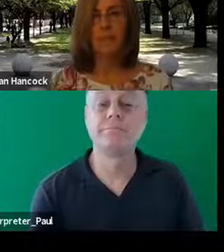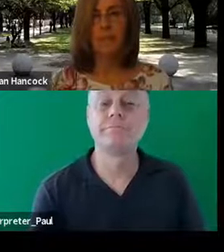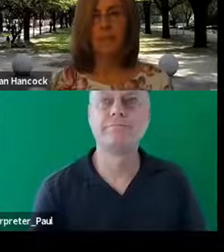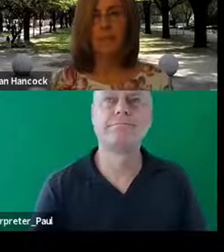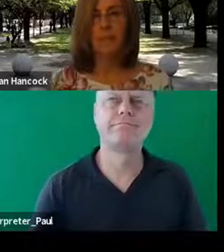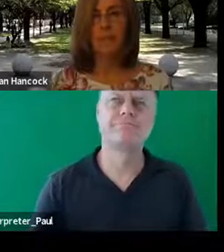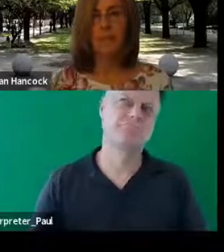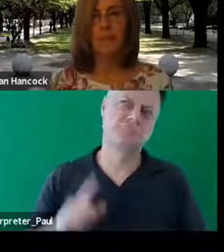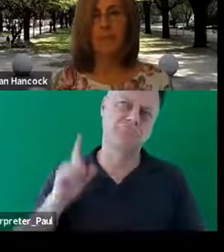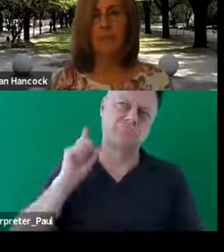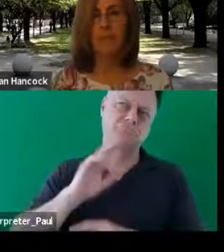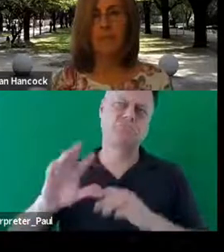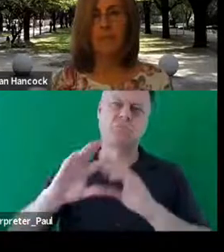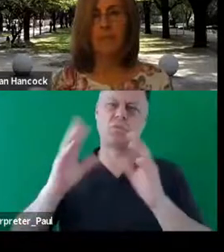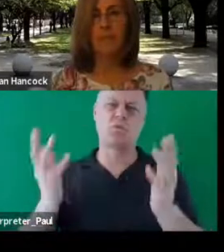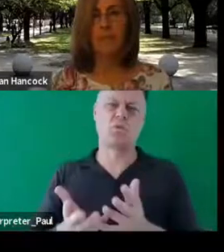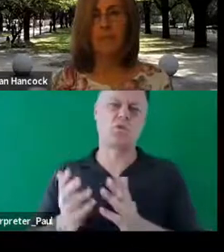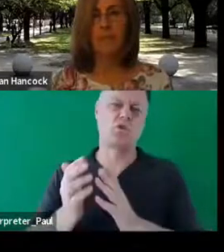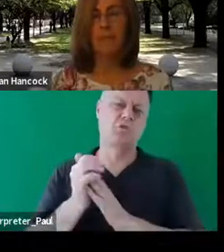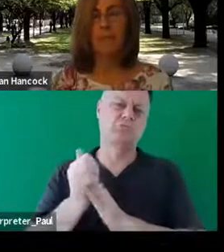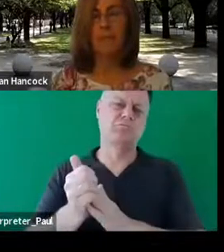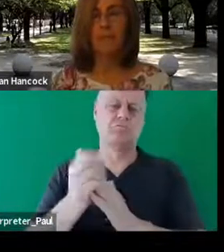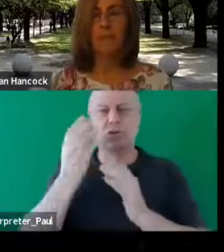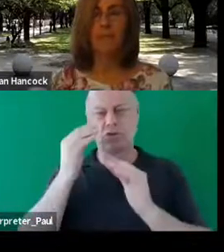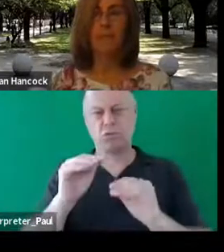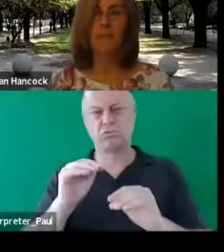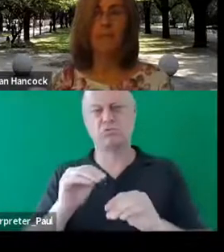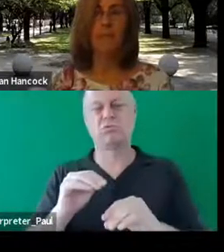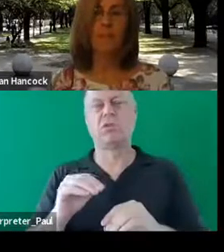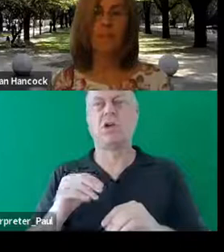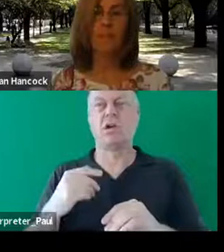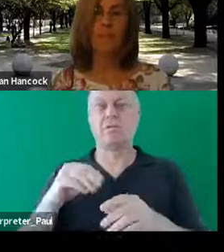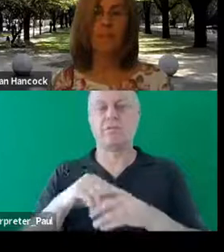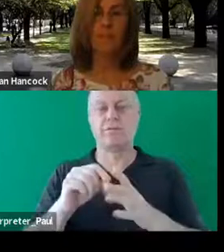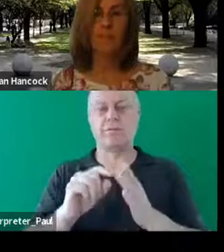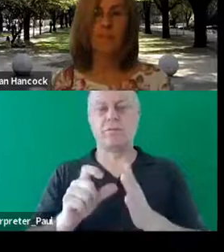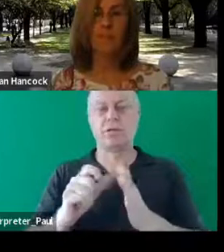some of the world leading coaches and they talk about, there’s not that much of a difference